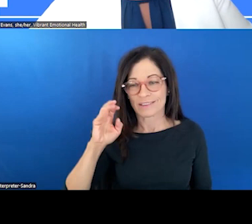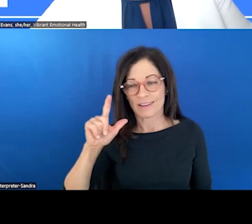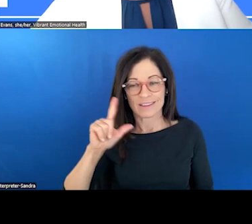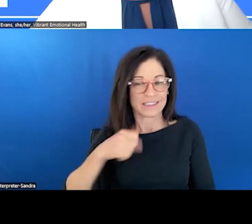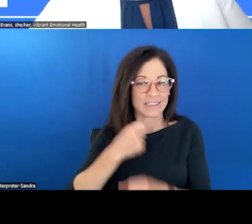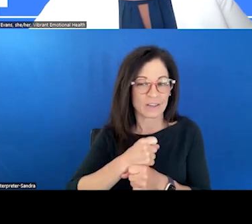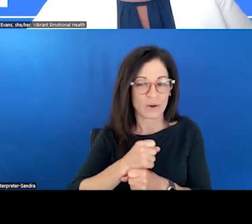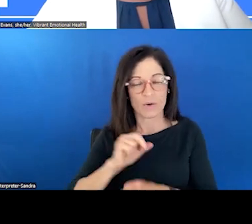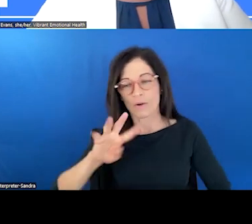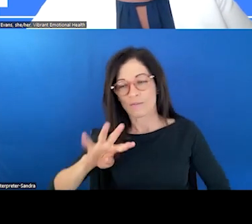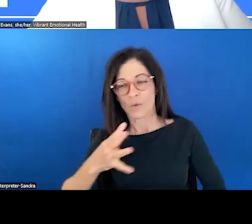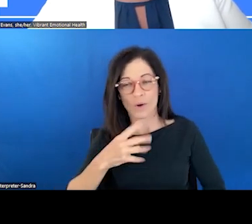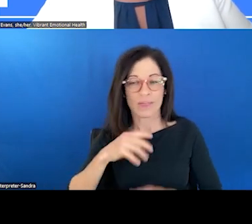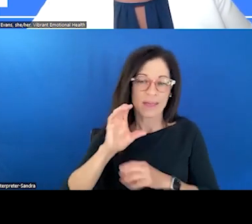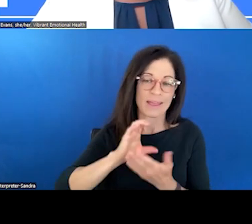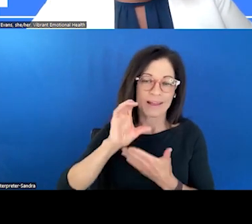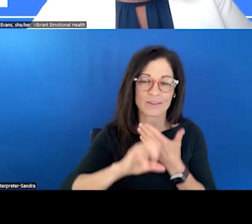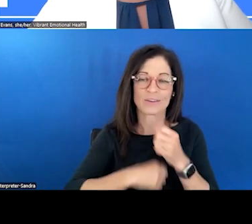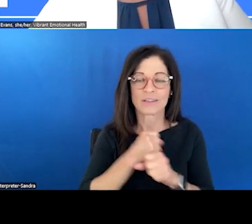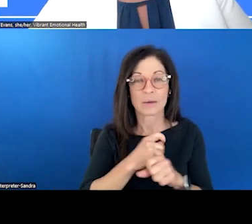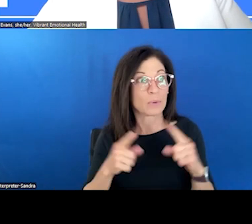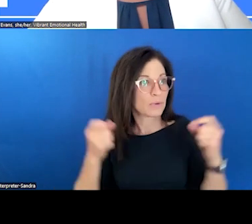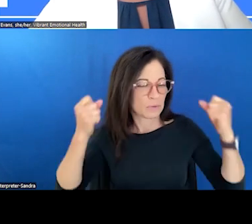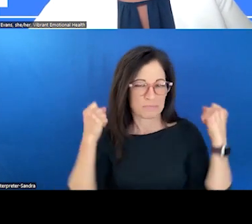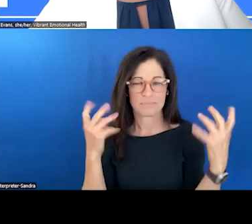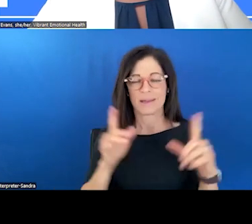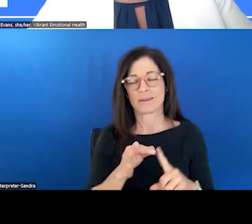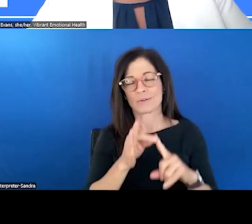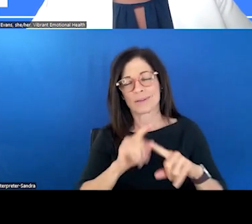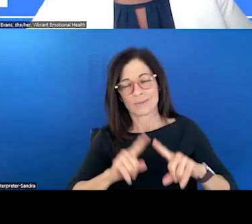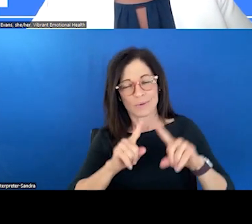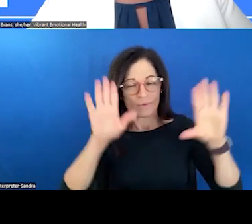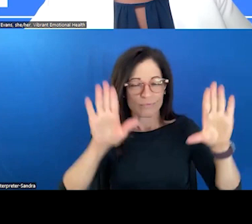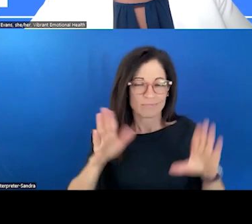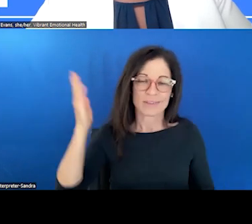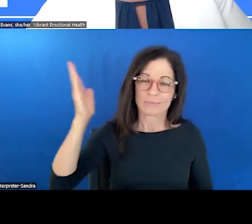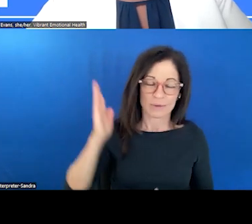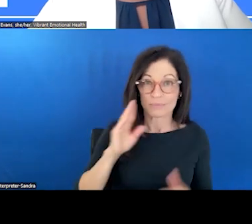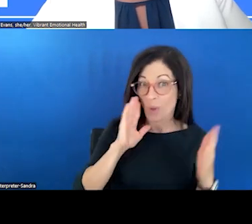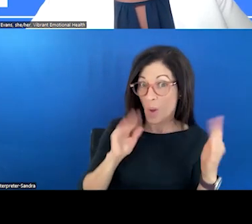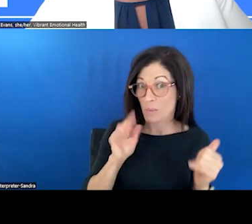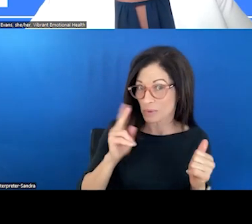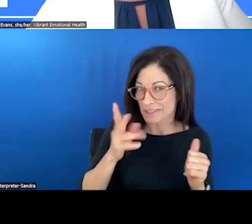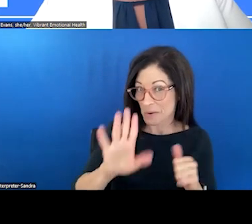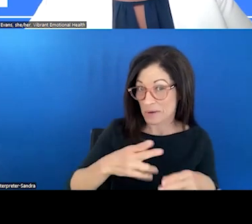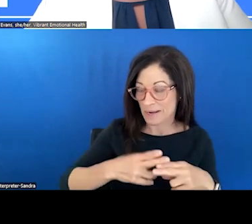YEAR, BUT WE HAVE HAD SO MANY UNIQUE SPEAKERS. HOPEFULLY, YOU SEE YOUR NAME.